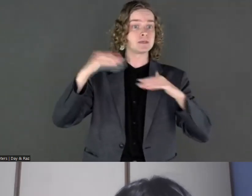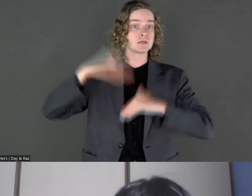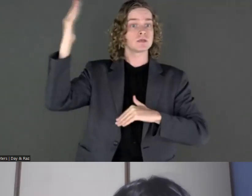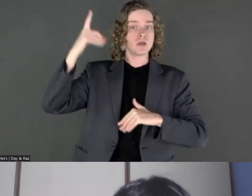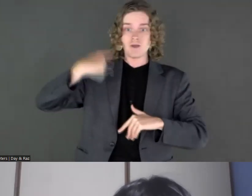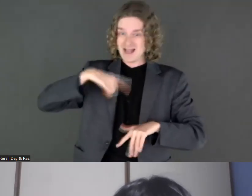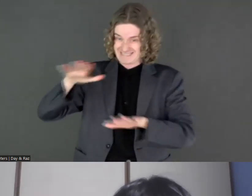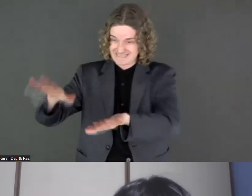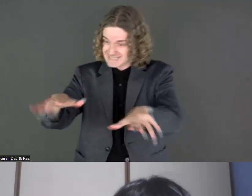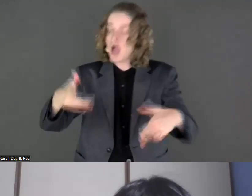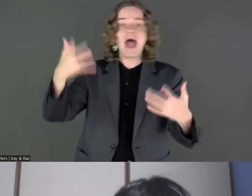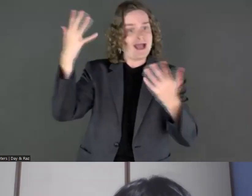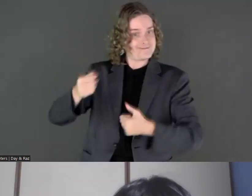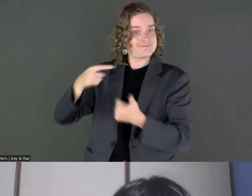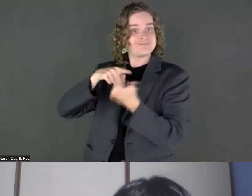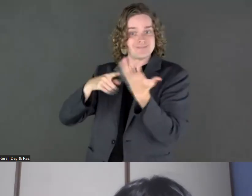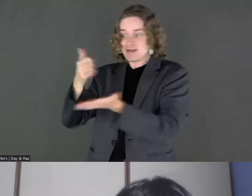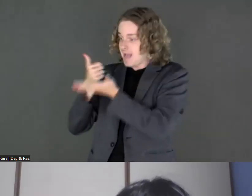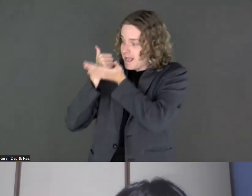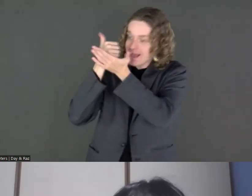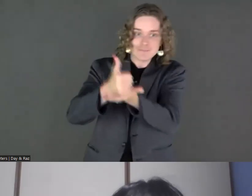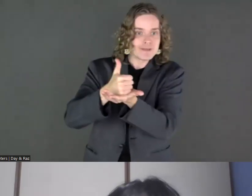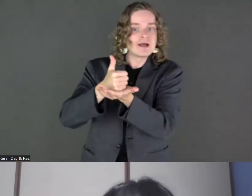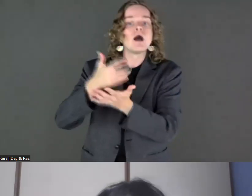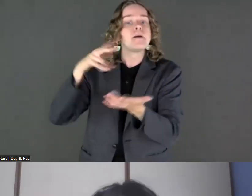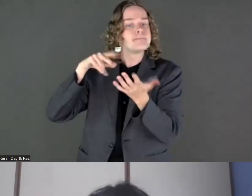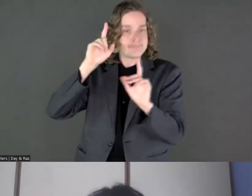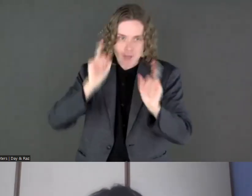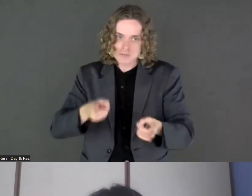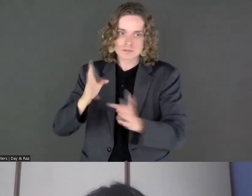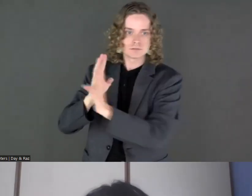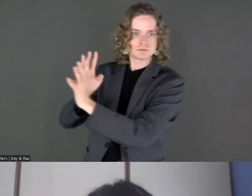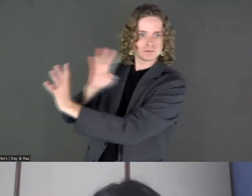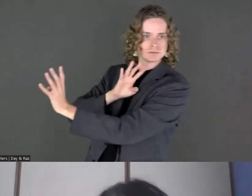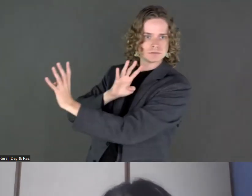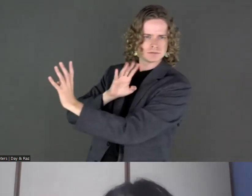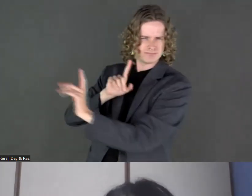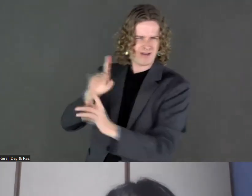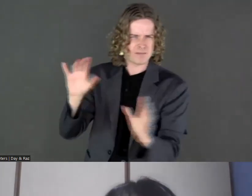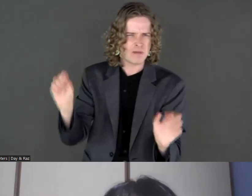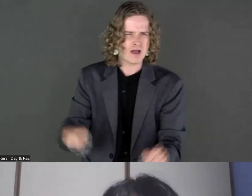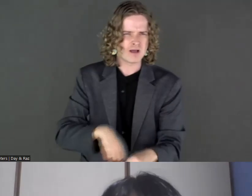who would never walk or get to the queue, they are at home, they're in bed, they're bedridden.